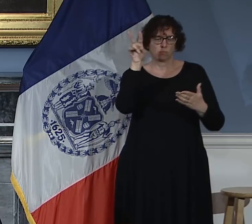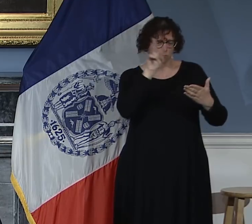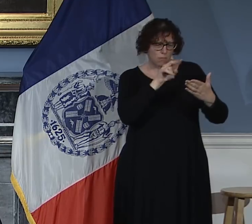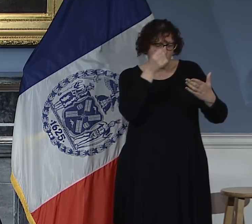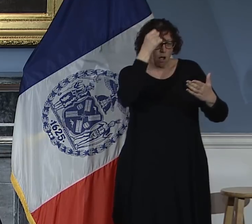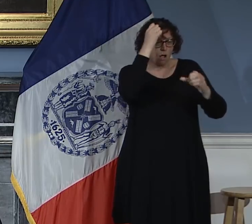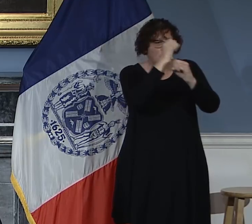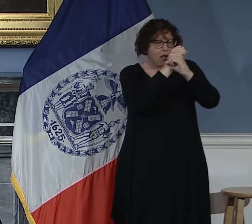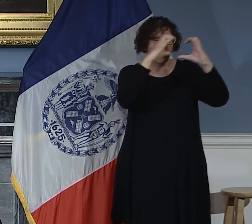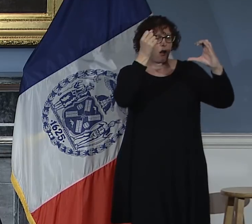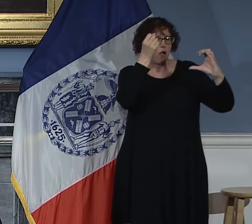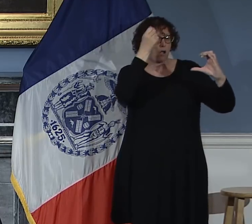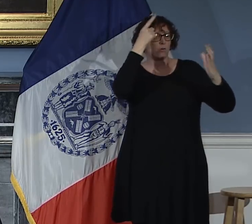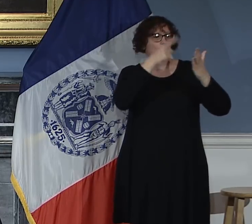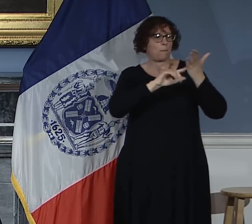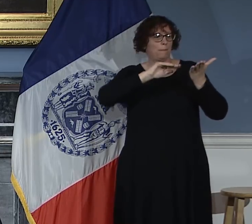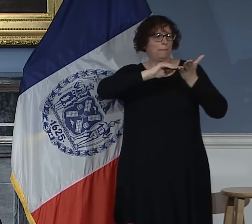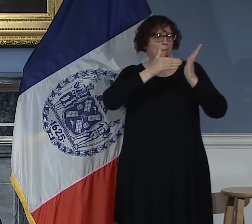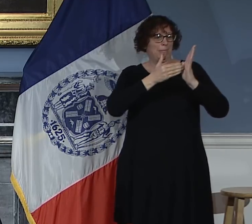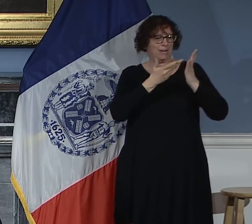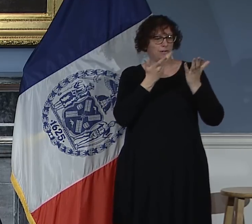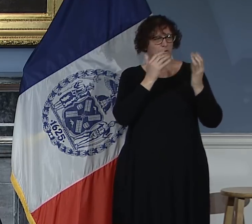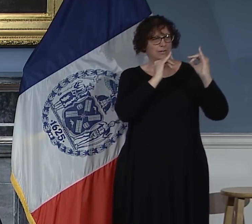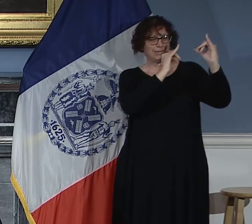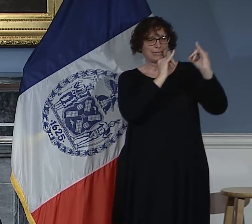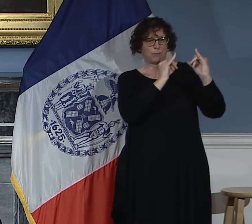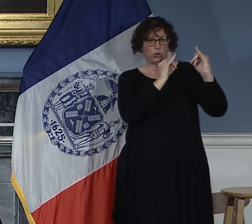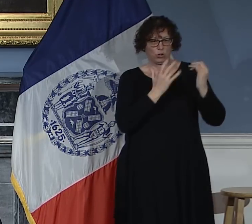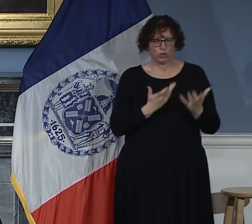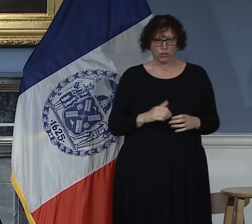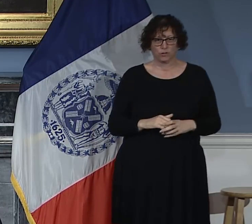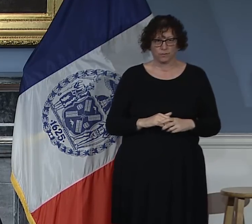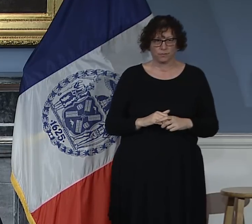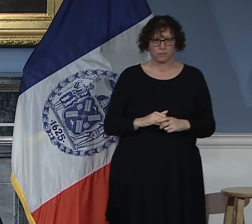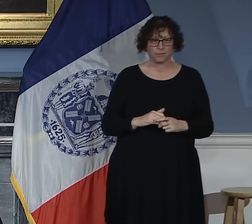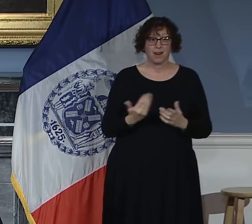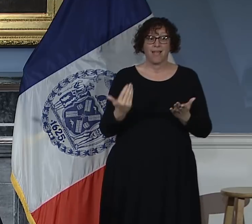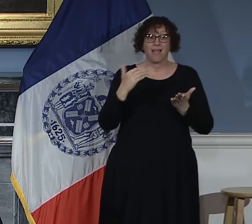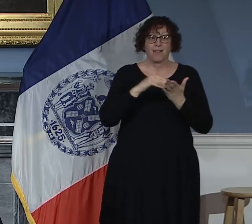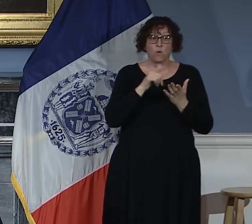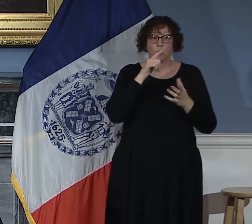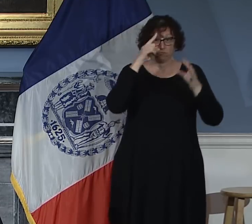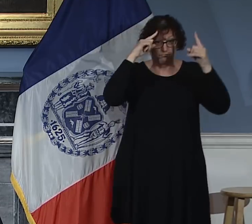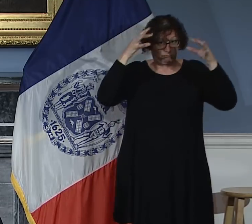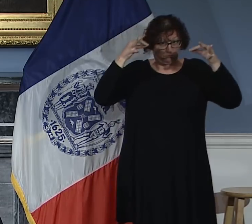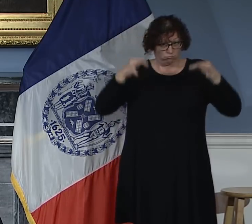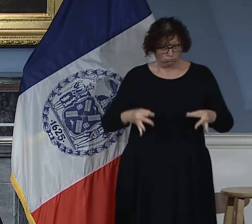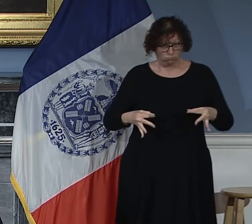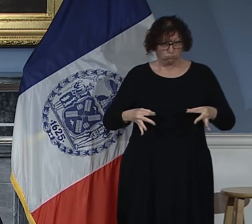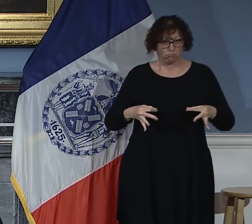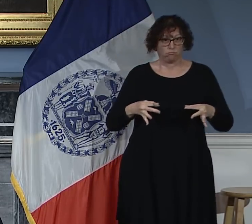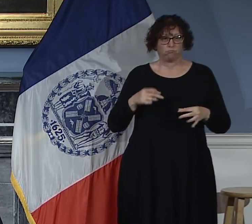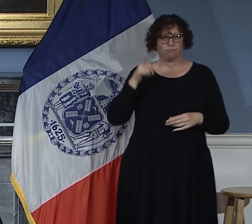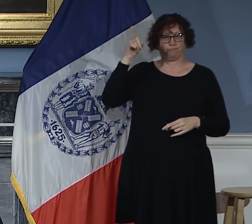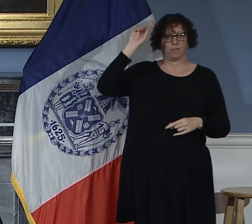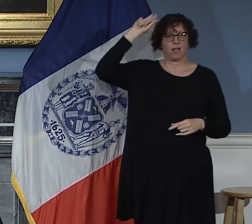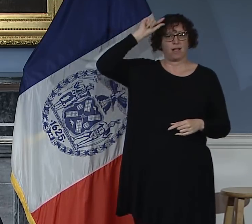NEW YORK AND THE STATE OF NEW YORK, THE DECISION HAS TO BEA MDEBY THE